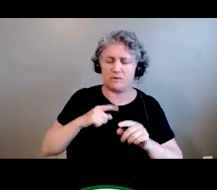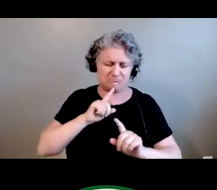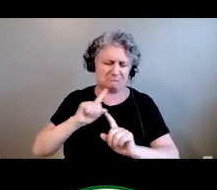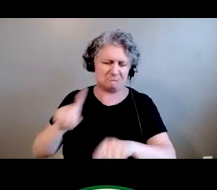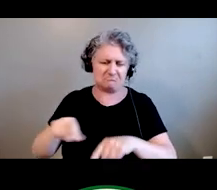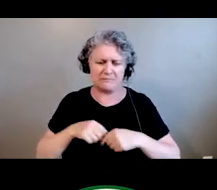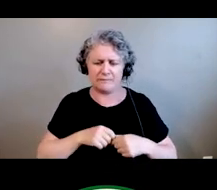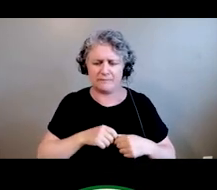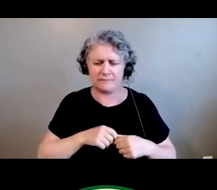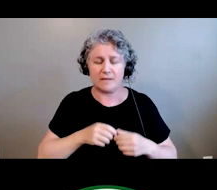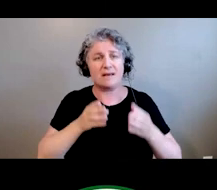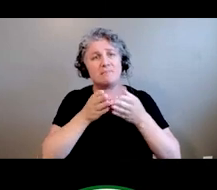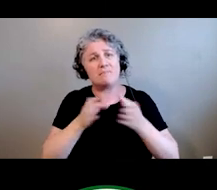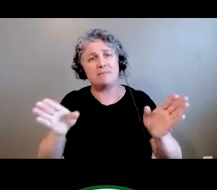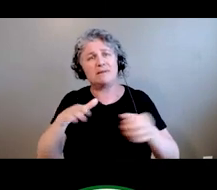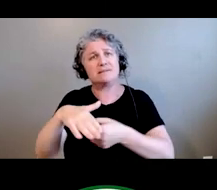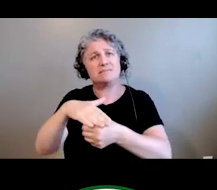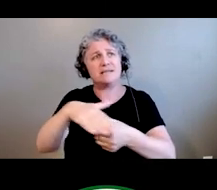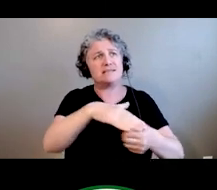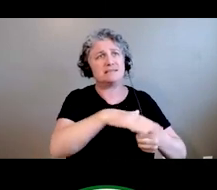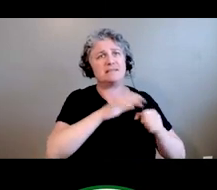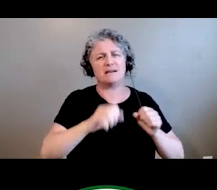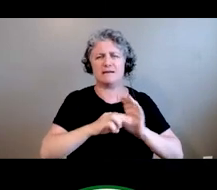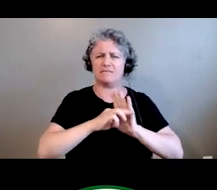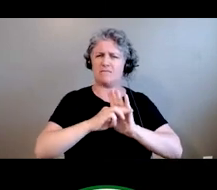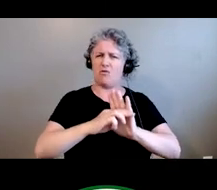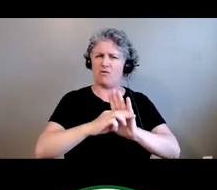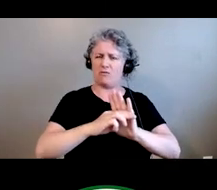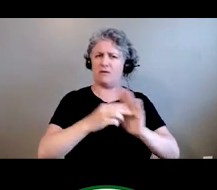what us as the person who asked the question about the visitors and their safety and our